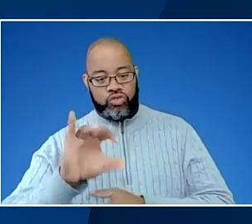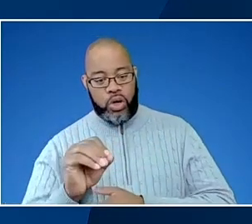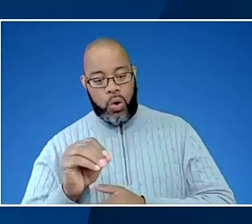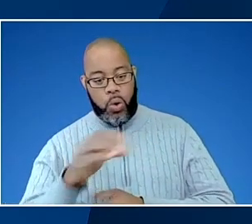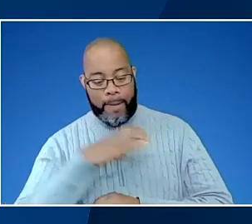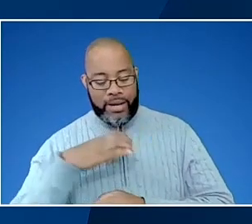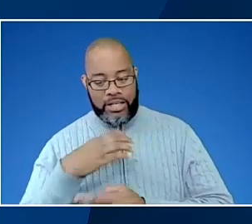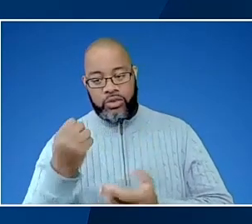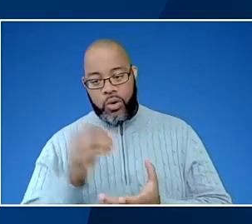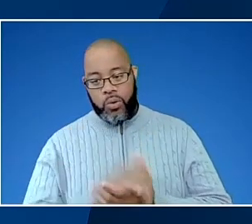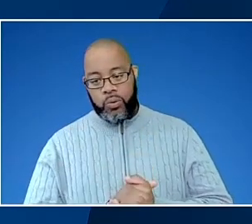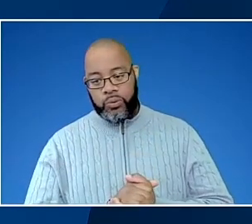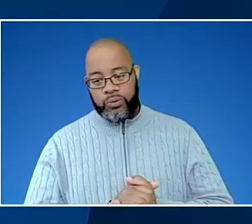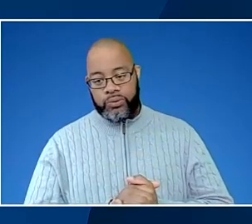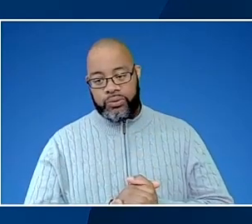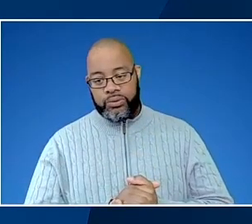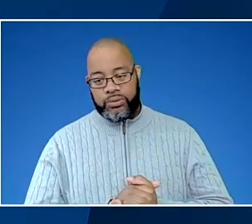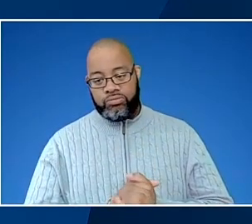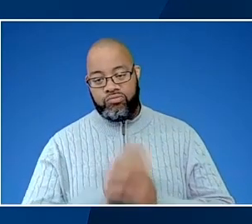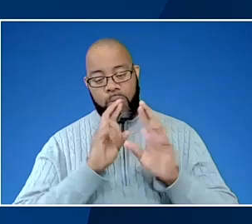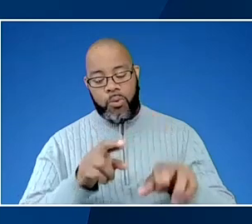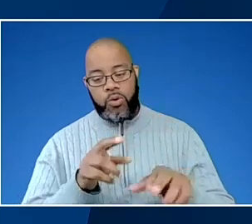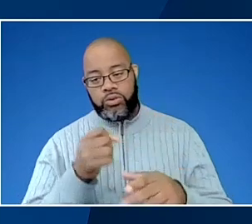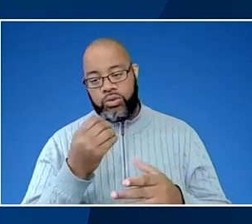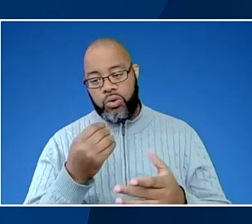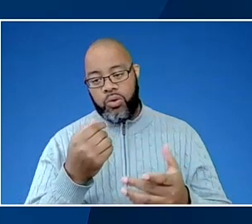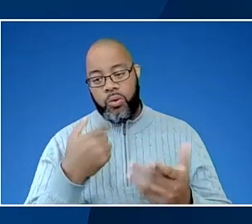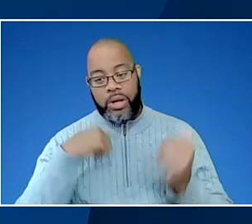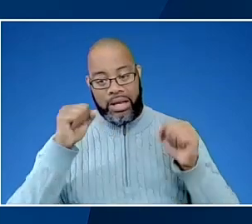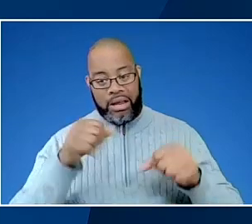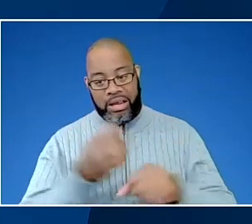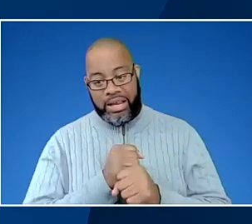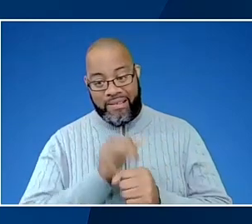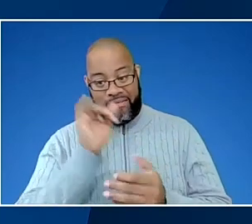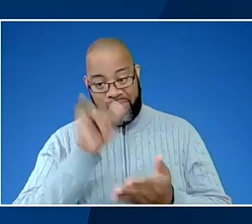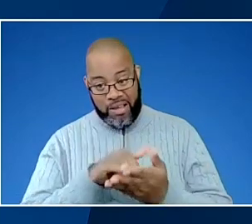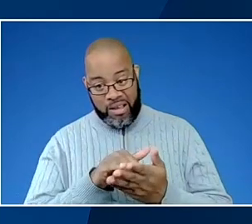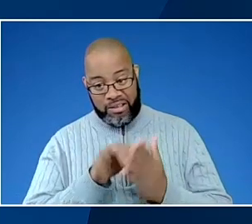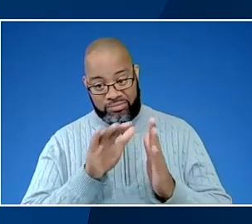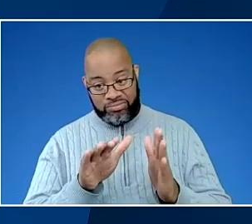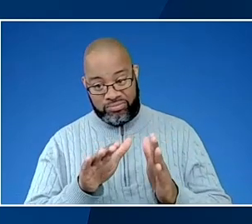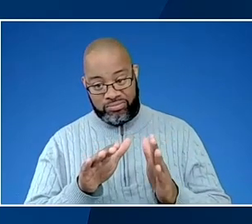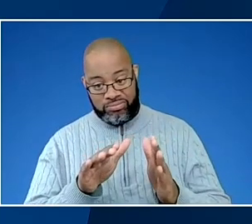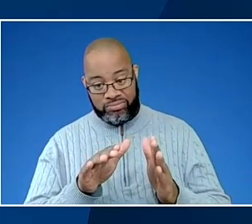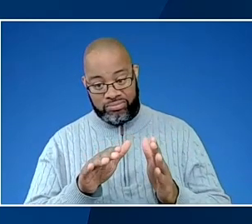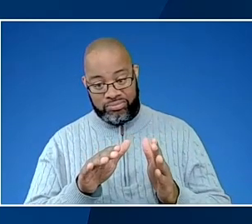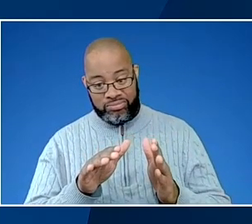subcommittee report out. So, if we can get that as cogent as possible, I think that would really help